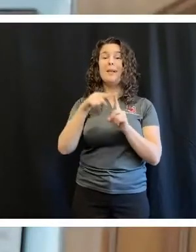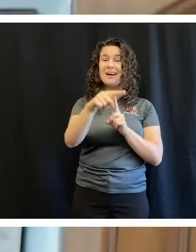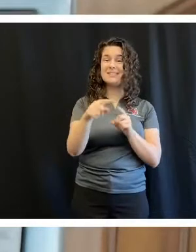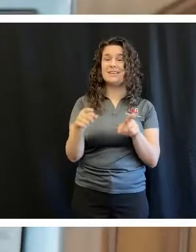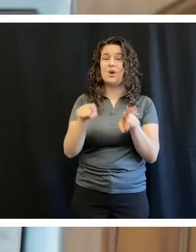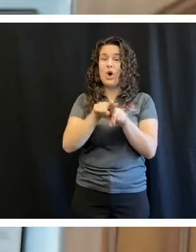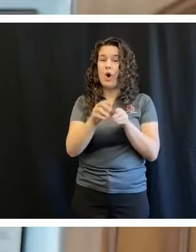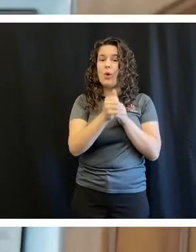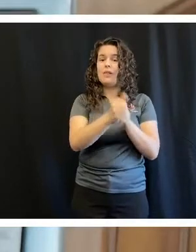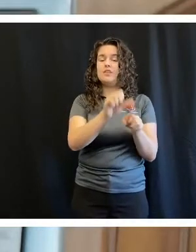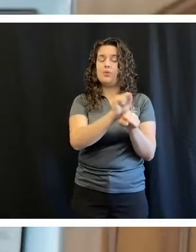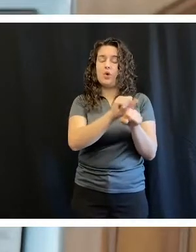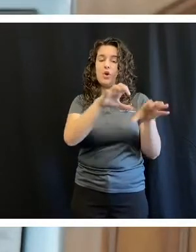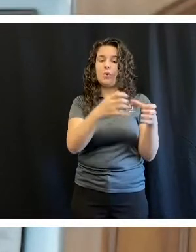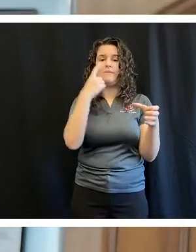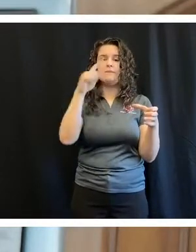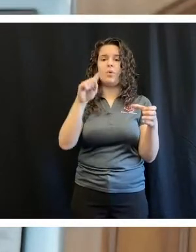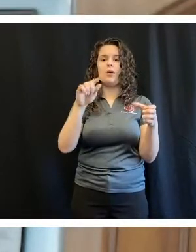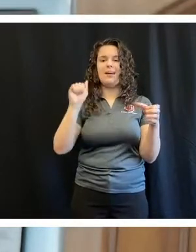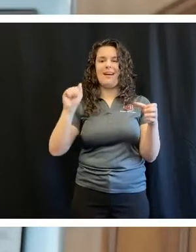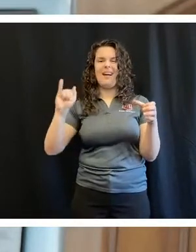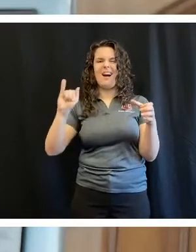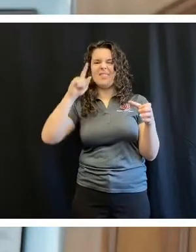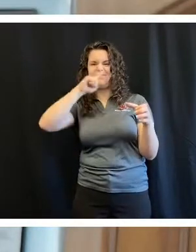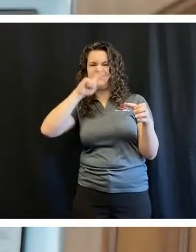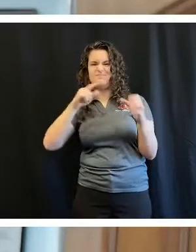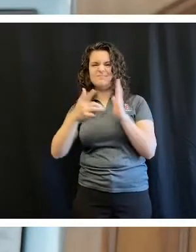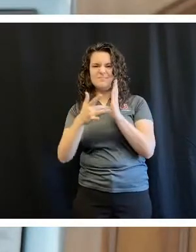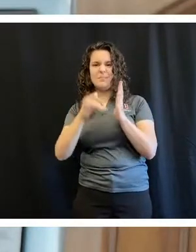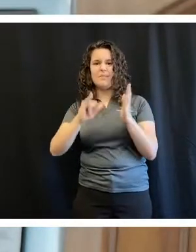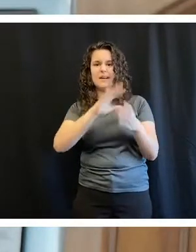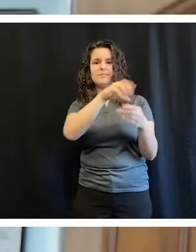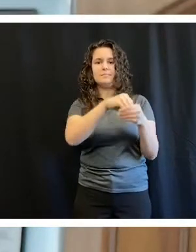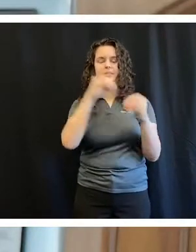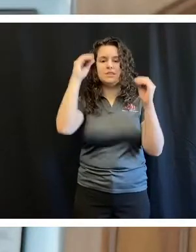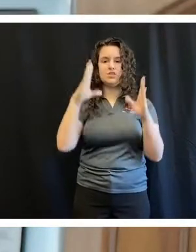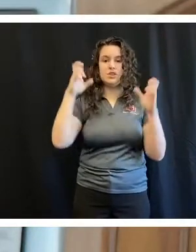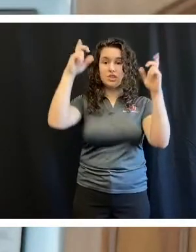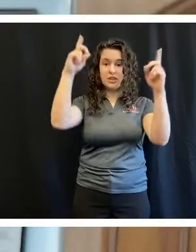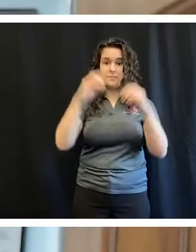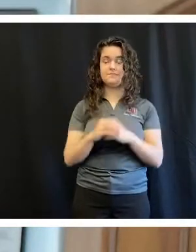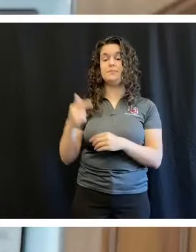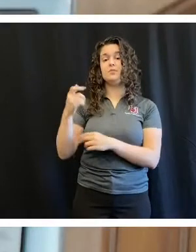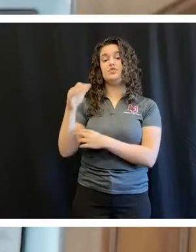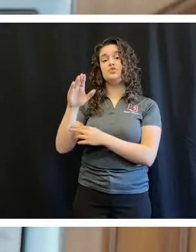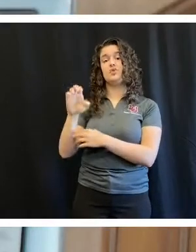of artificial intelligence and teacher education. George received his Doctorate of Education degree